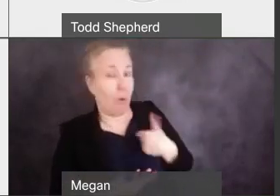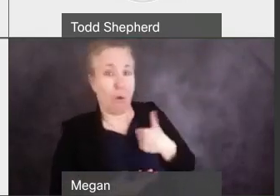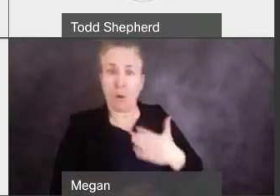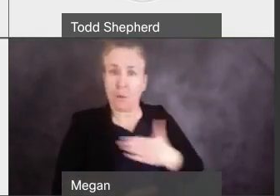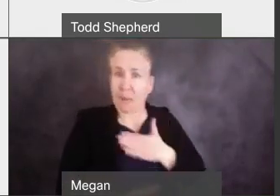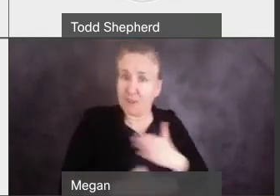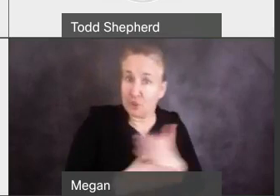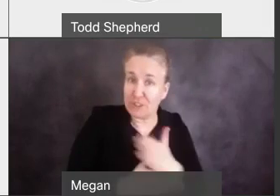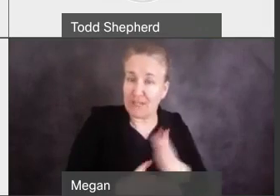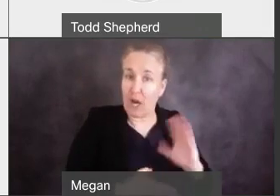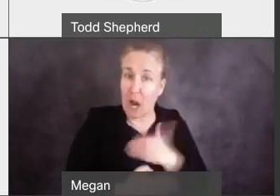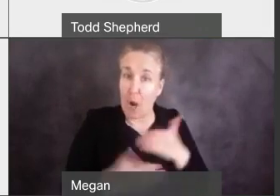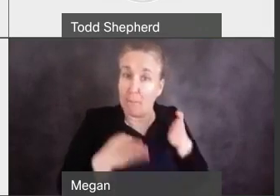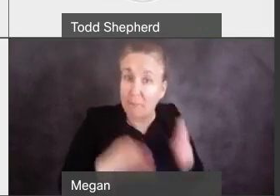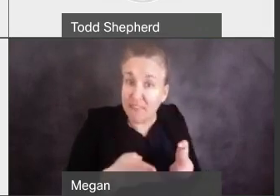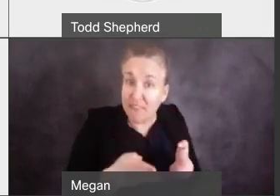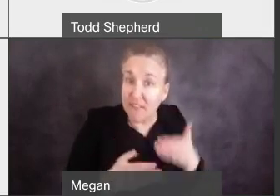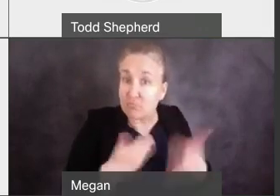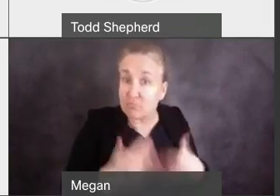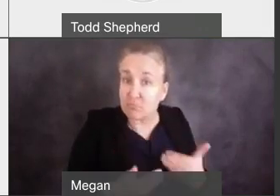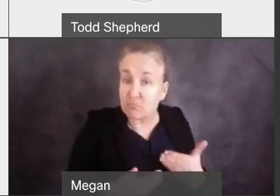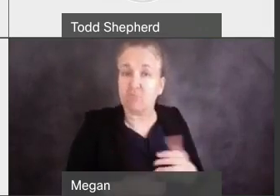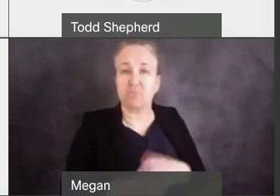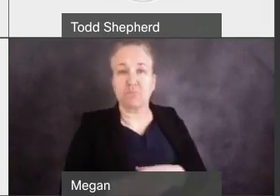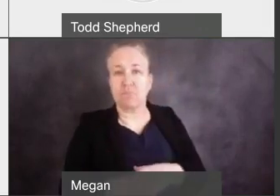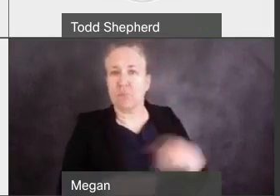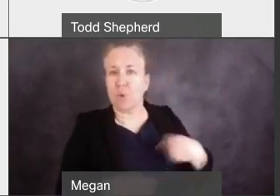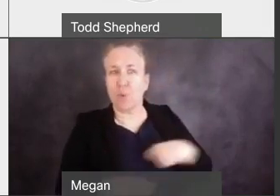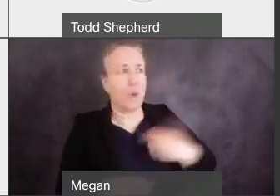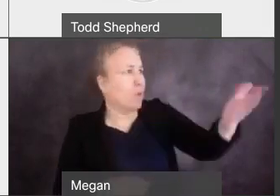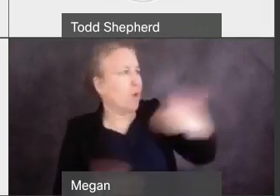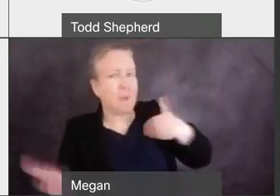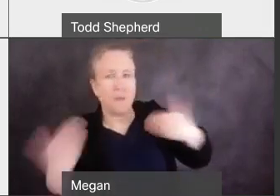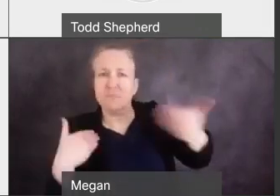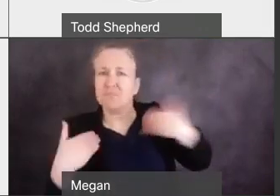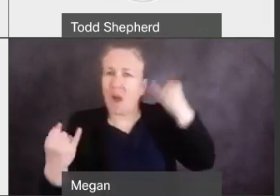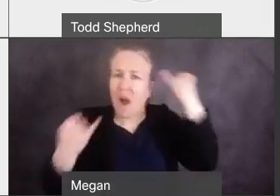doing and of course we are, we always welcome ideas for how we could do what we're doing